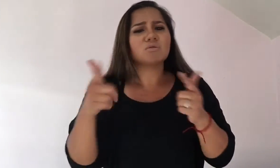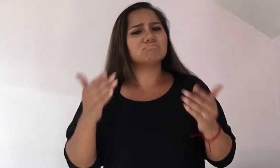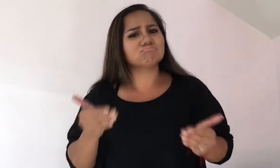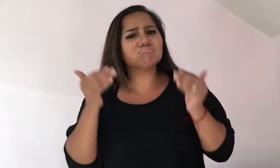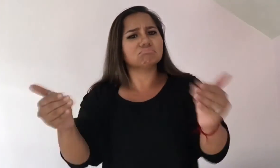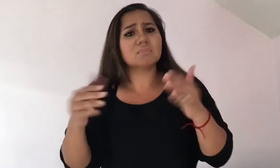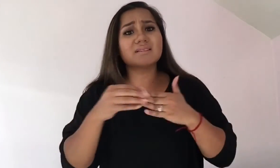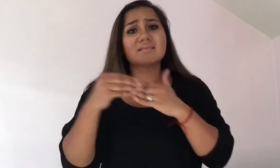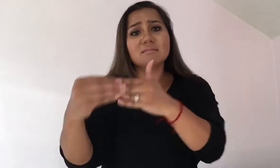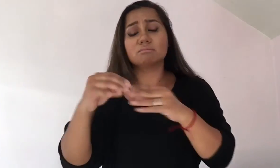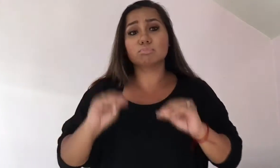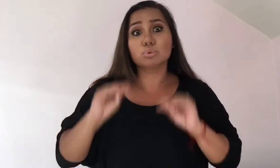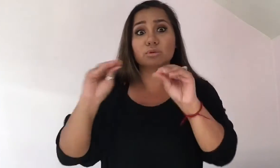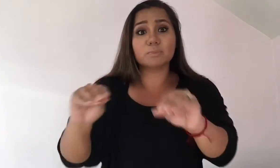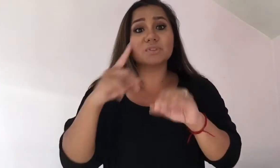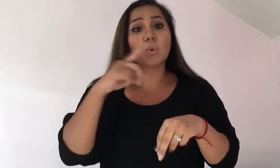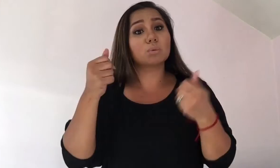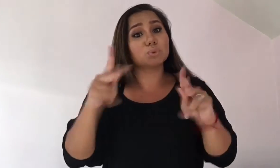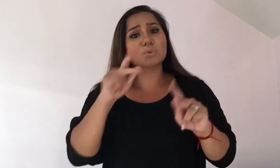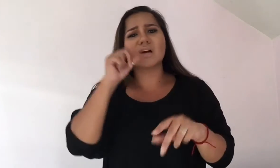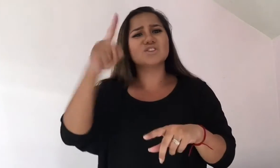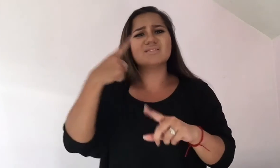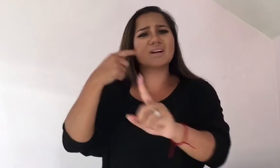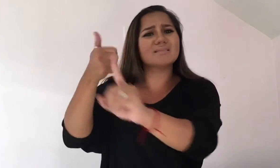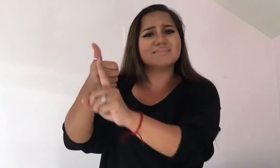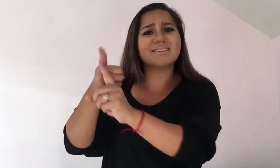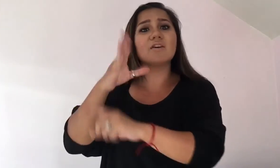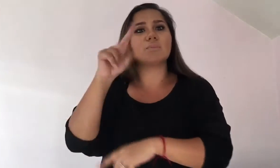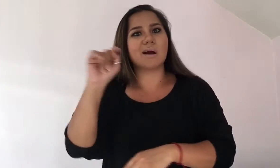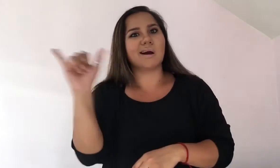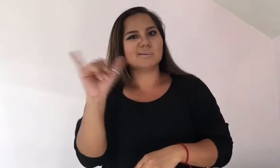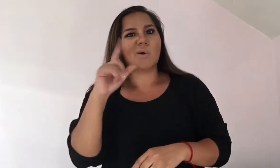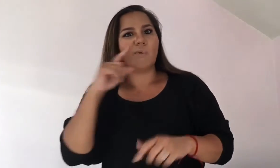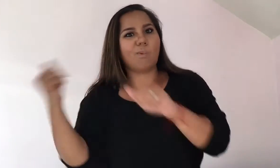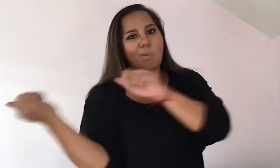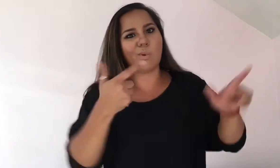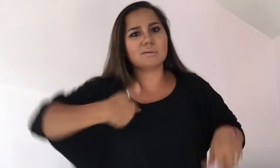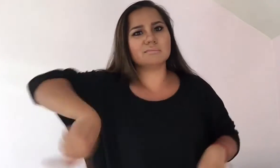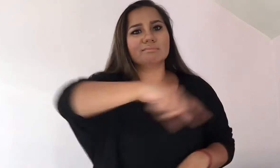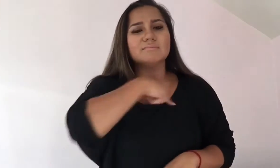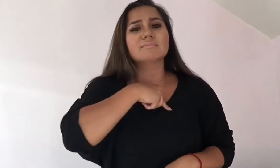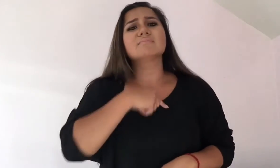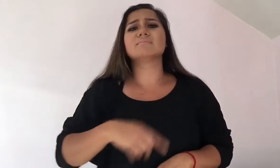led the movement for opportunities not just for themselves, but for us as well.